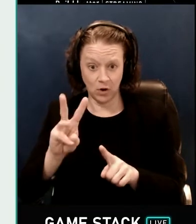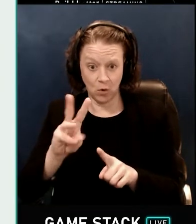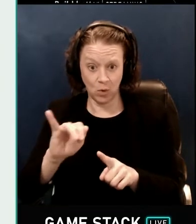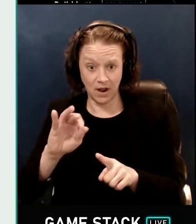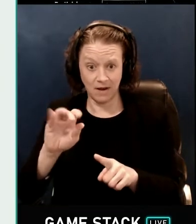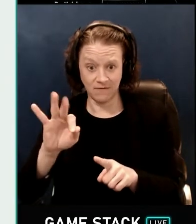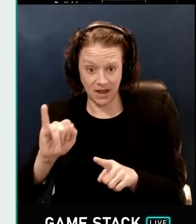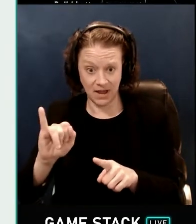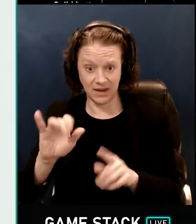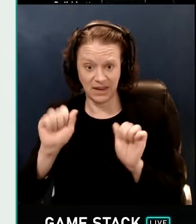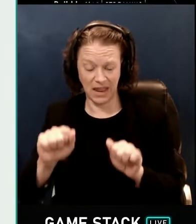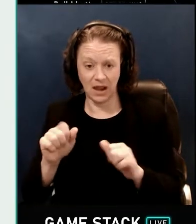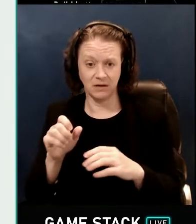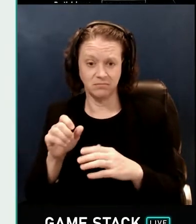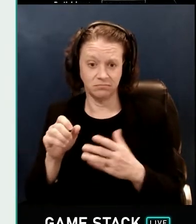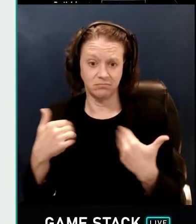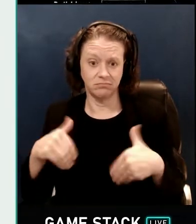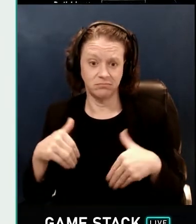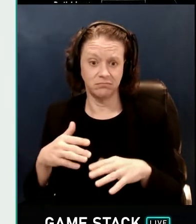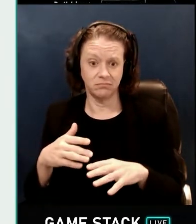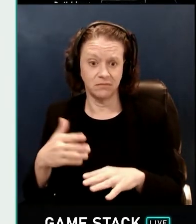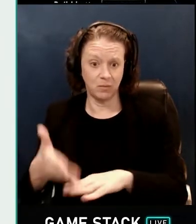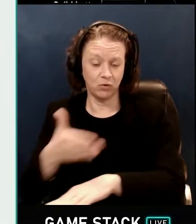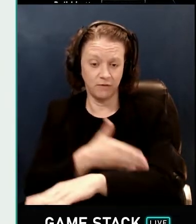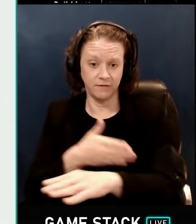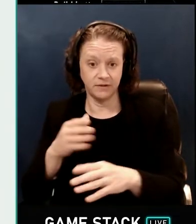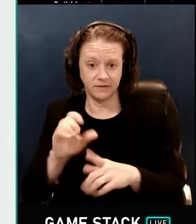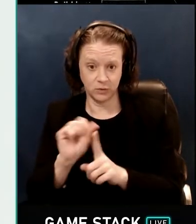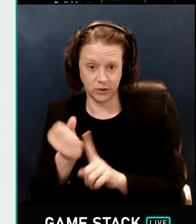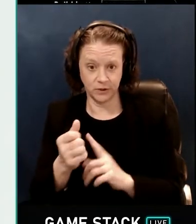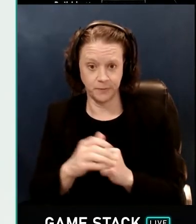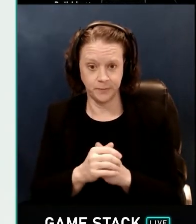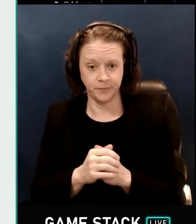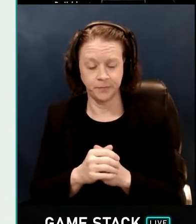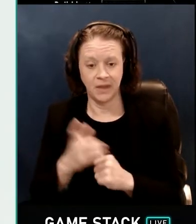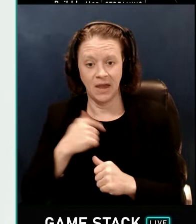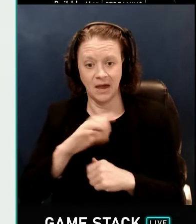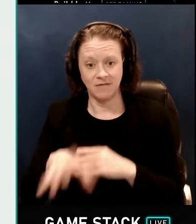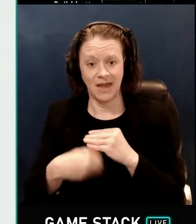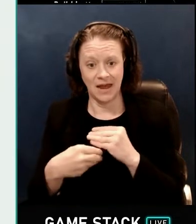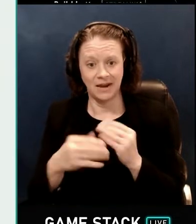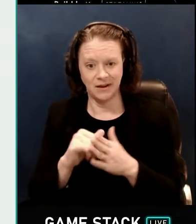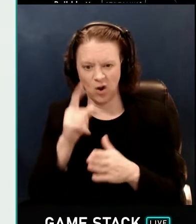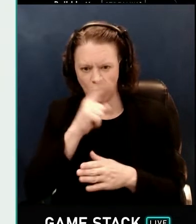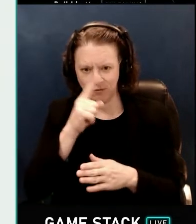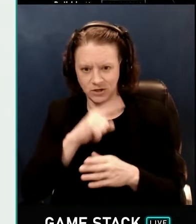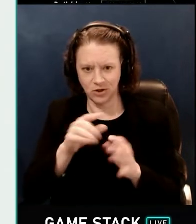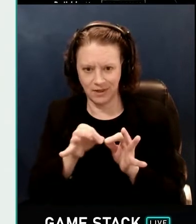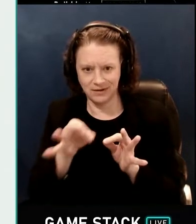I mentioned earlier that I had added artificial latency to that flying Saucer video. The way I did that is with the XBStress